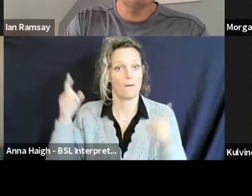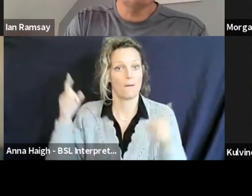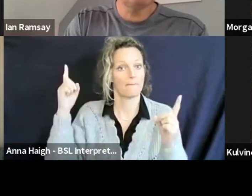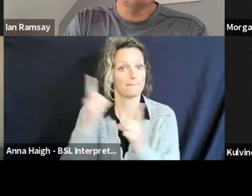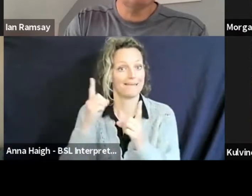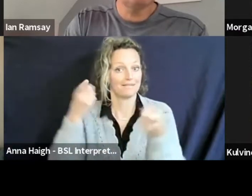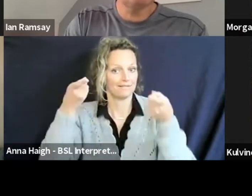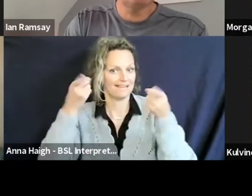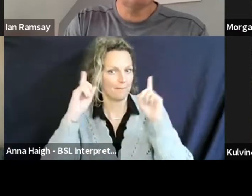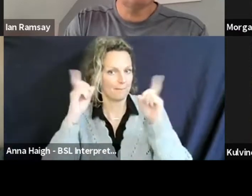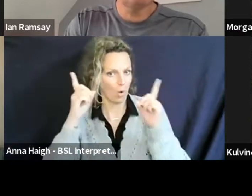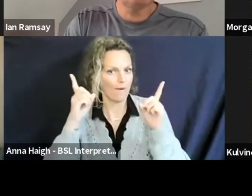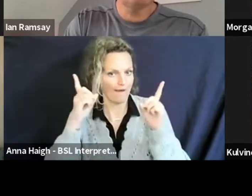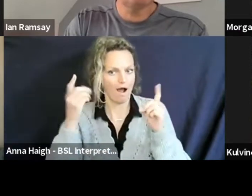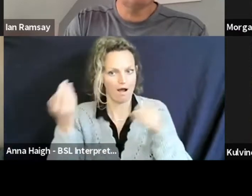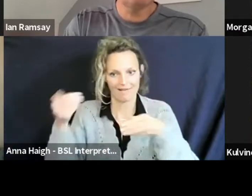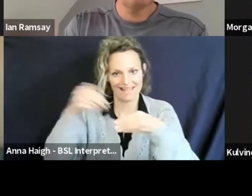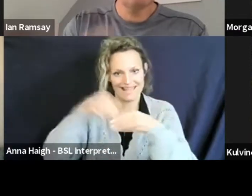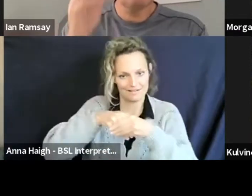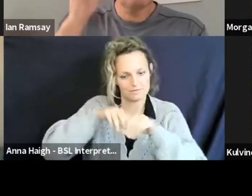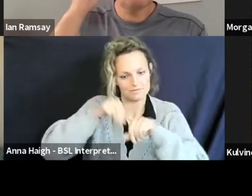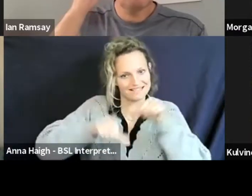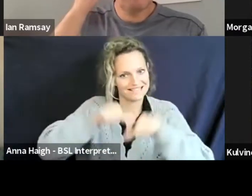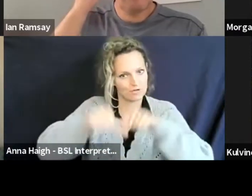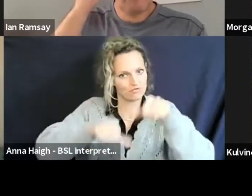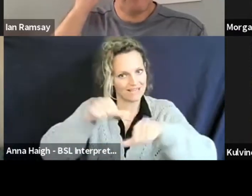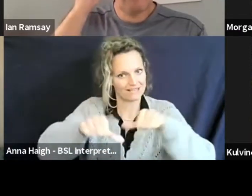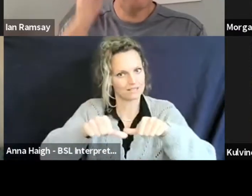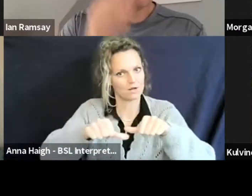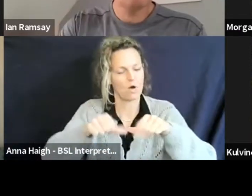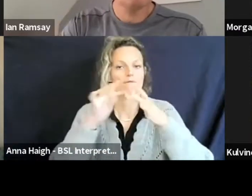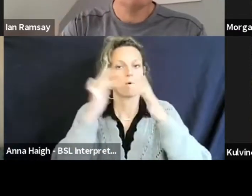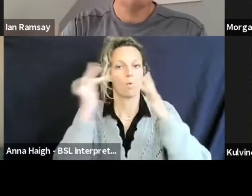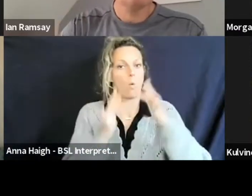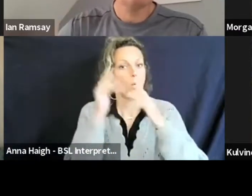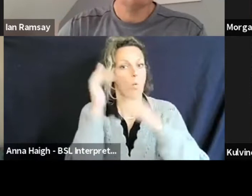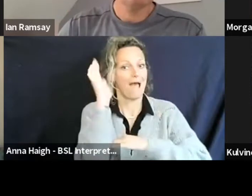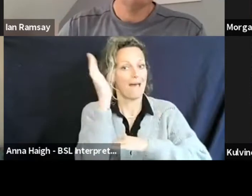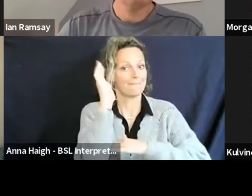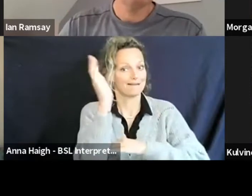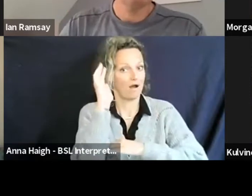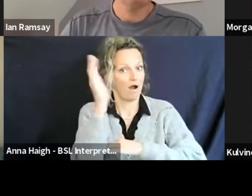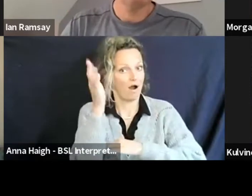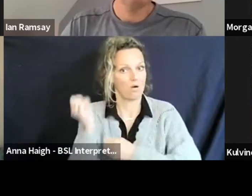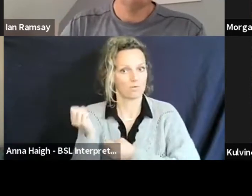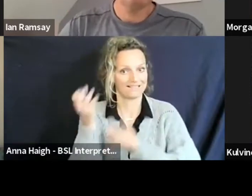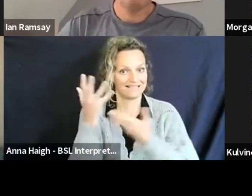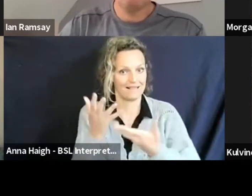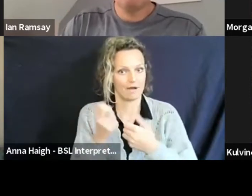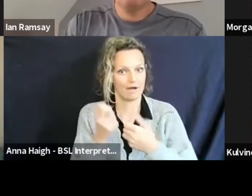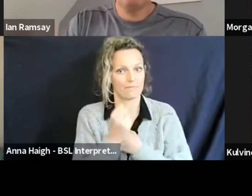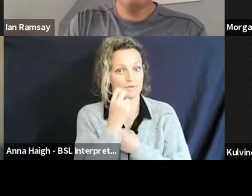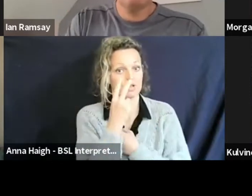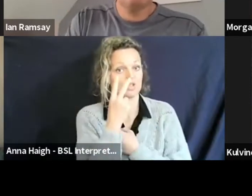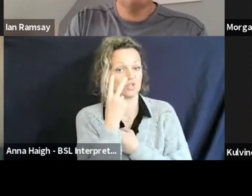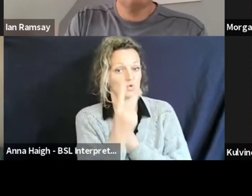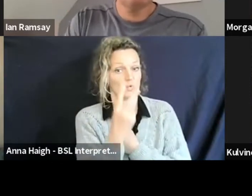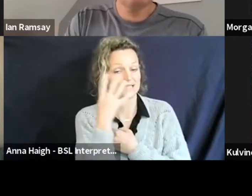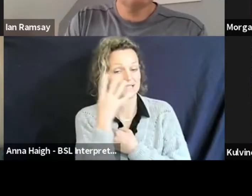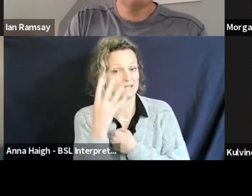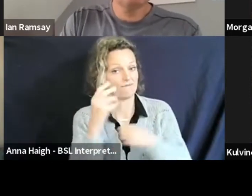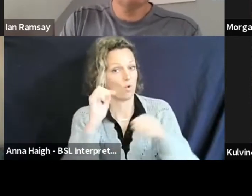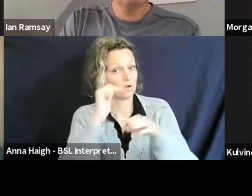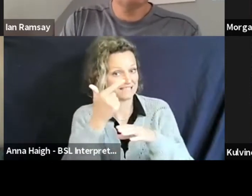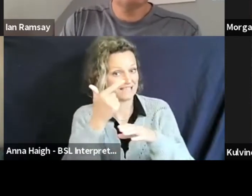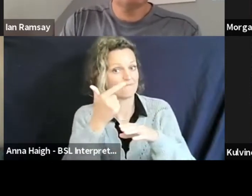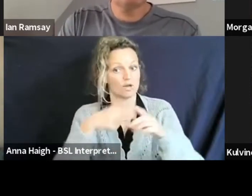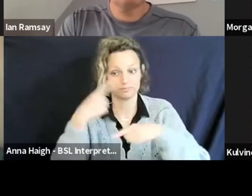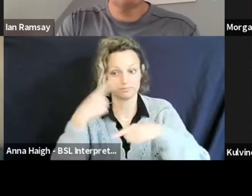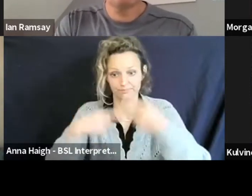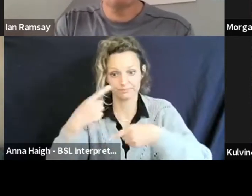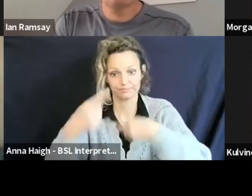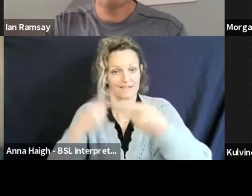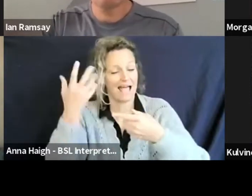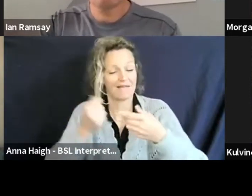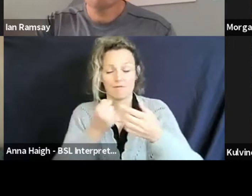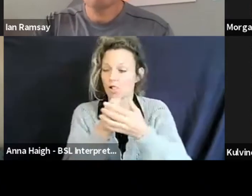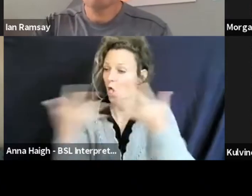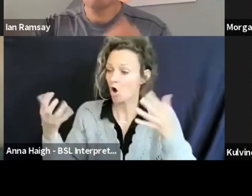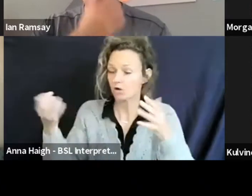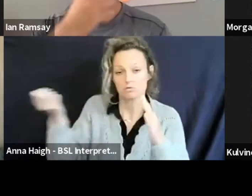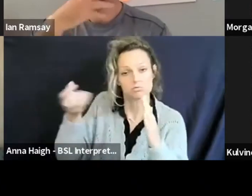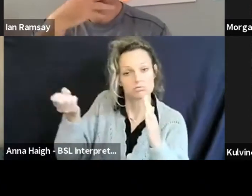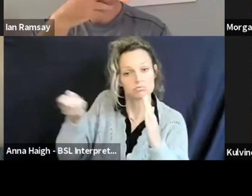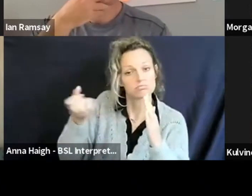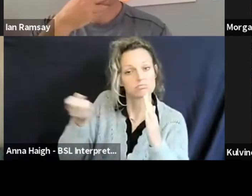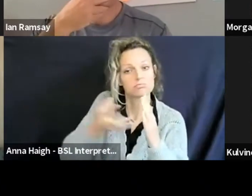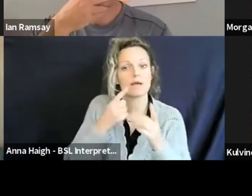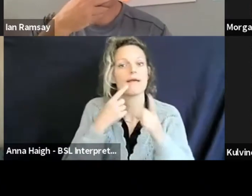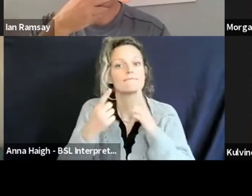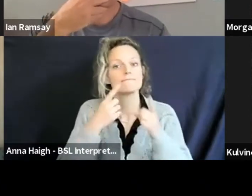Great.